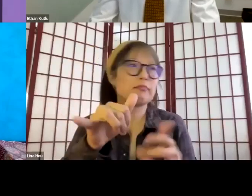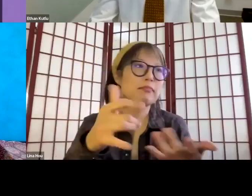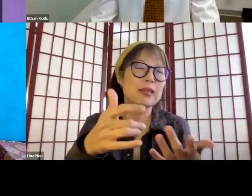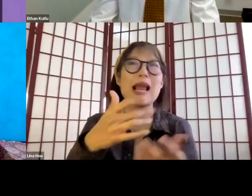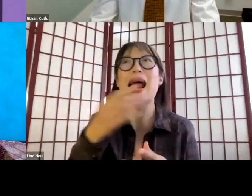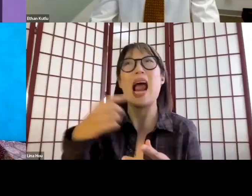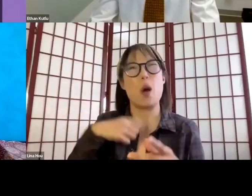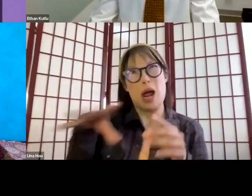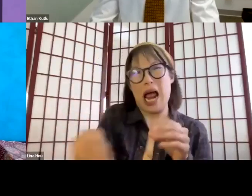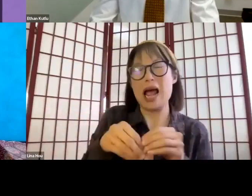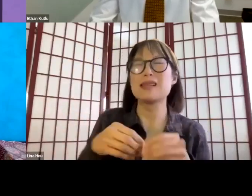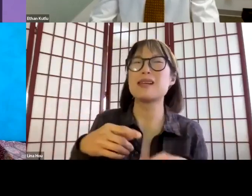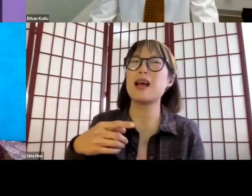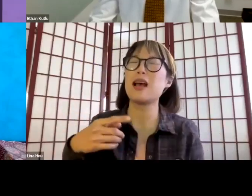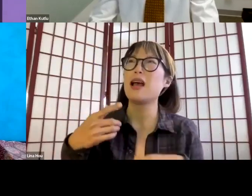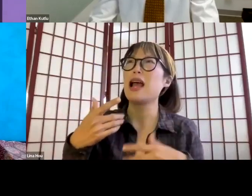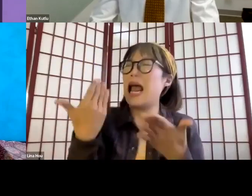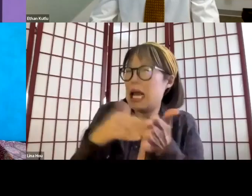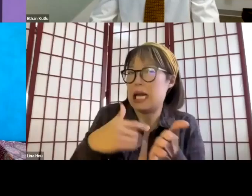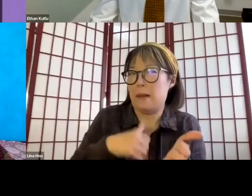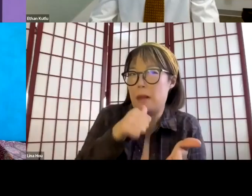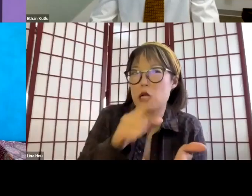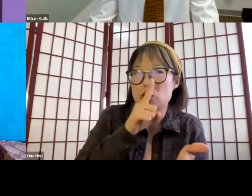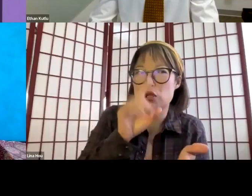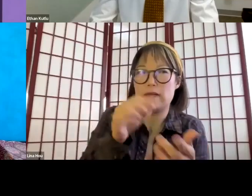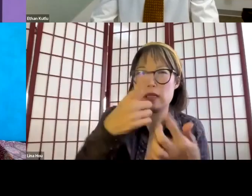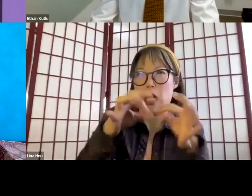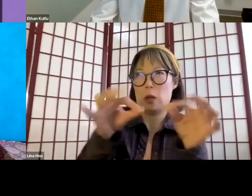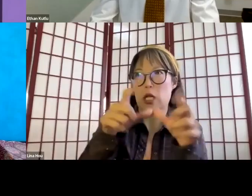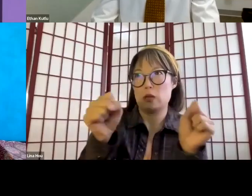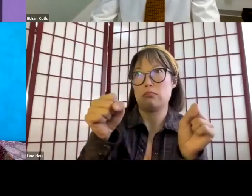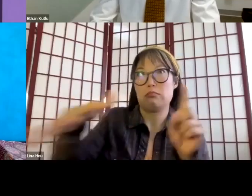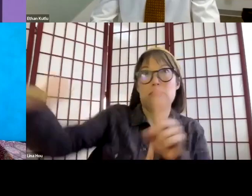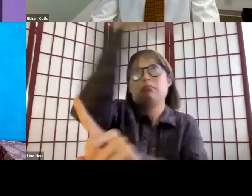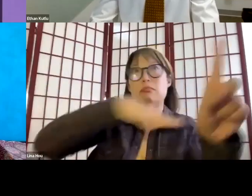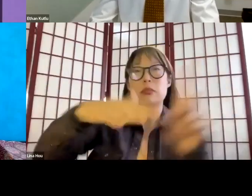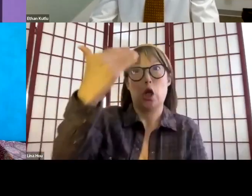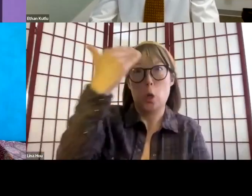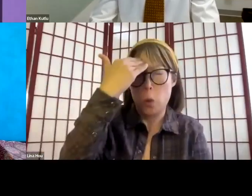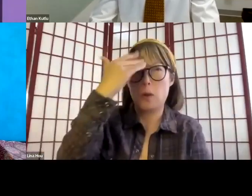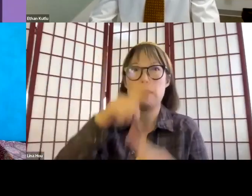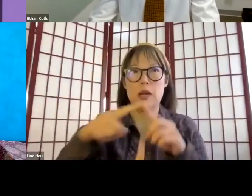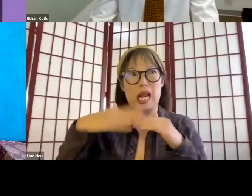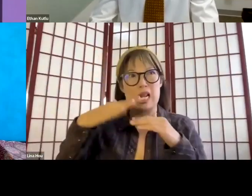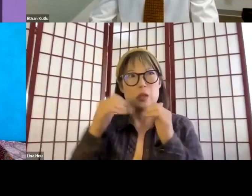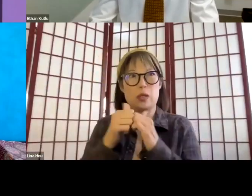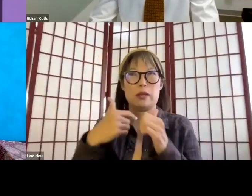are they really the same? And I'll also add, again, I'm not sure if sign language linguists all around know this,